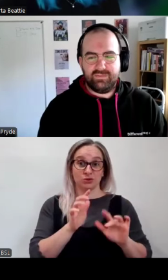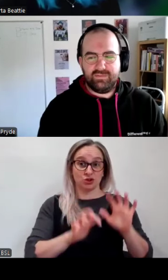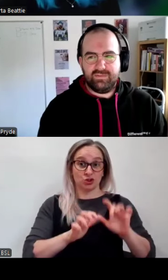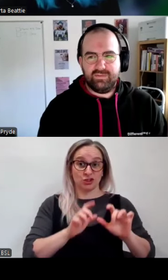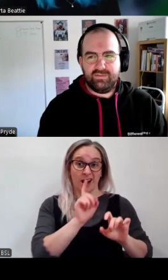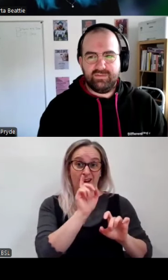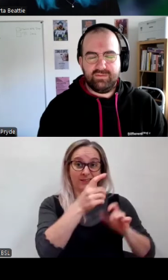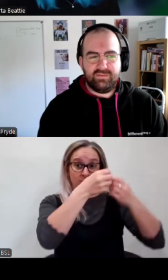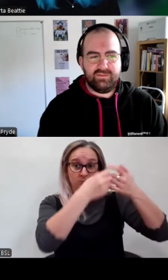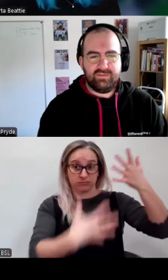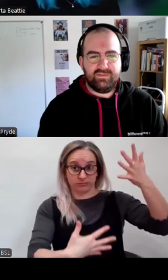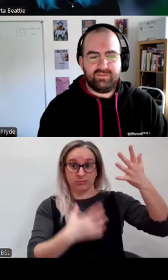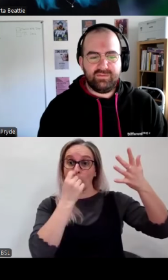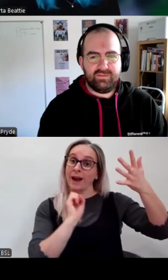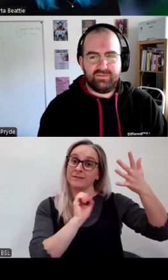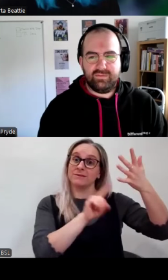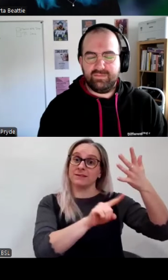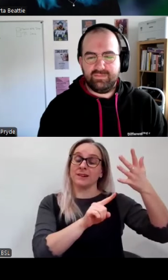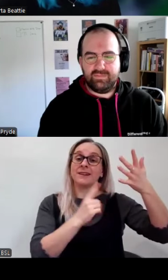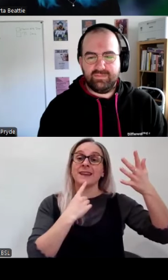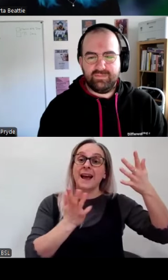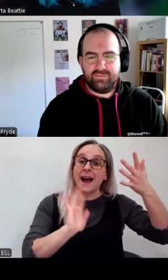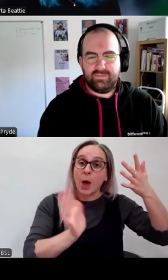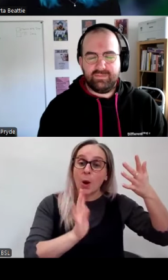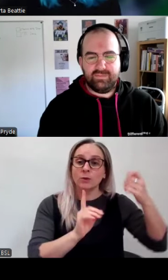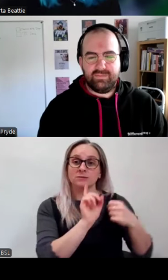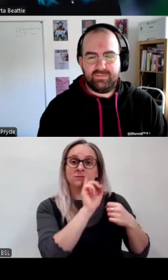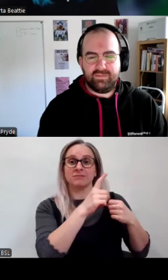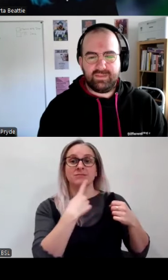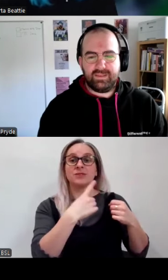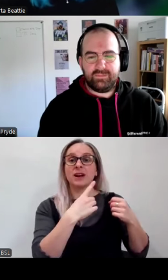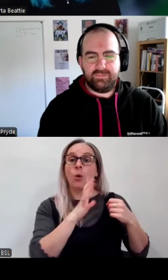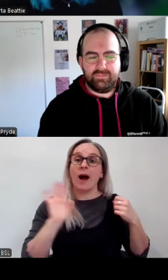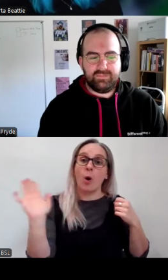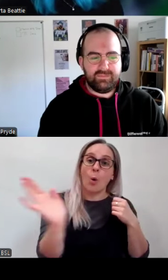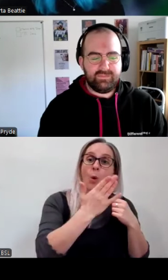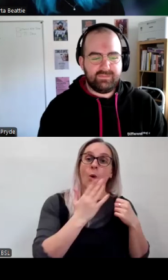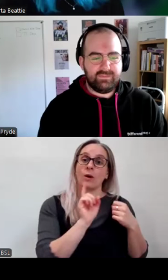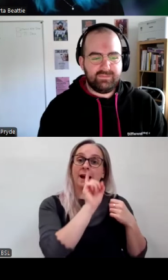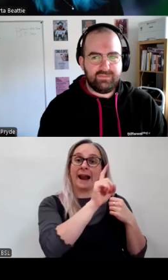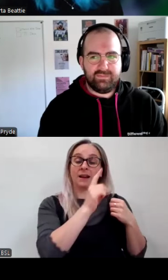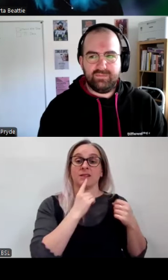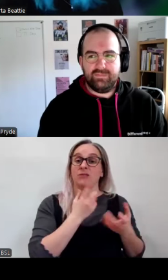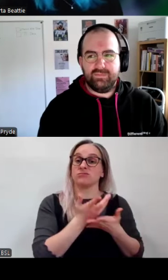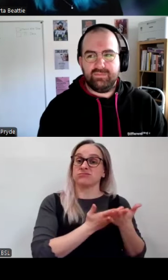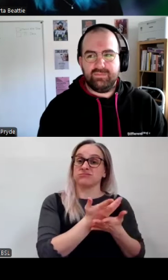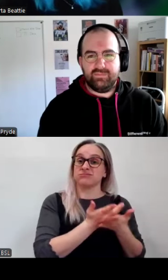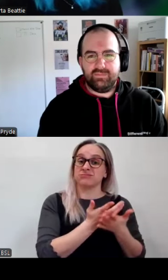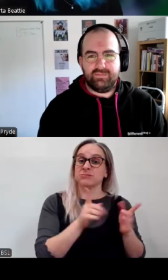You just select everyone from the drop-down menu and you can ask questions using the Q&A button. You can also use the React buttons.